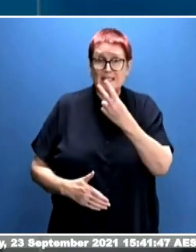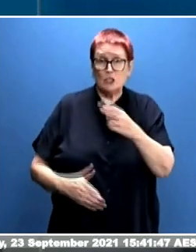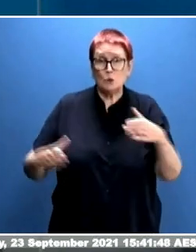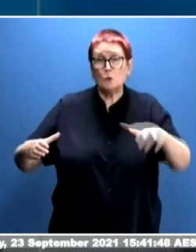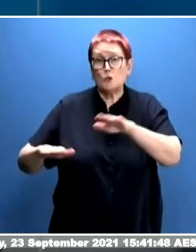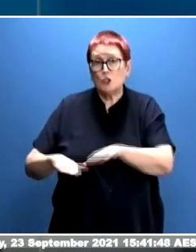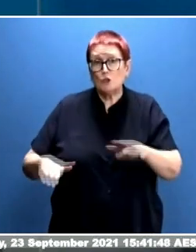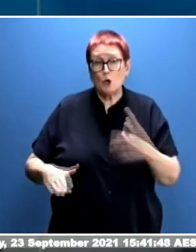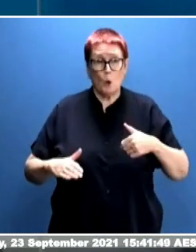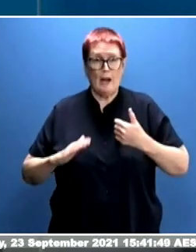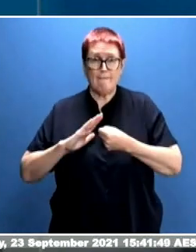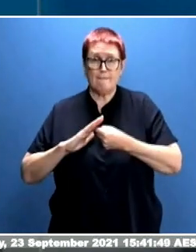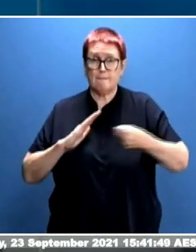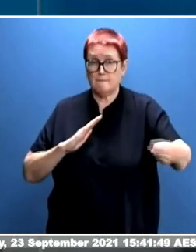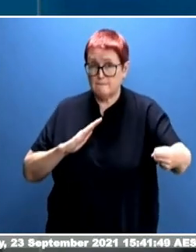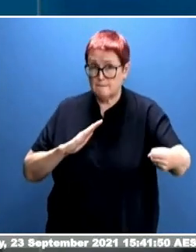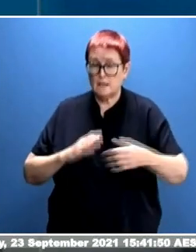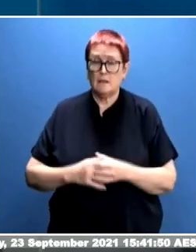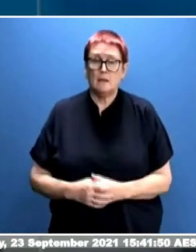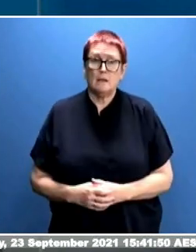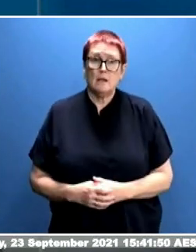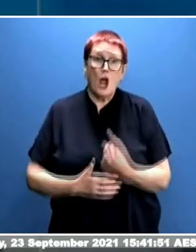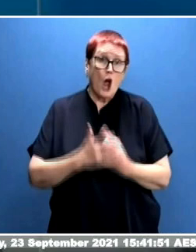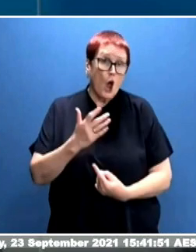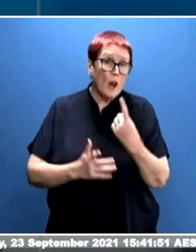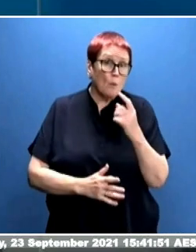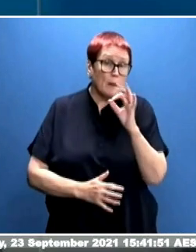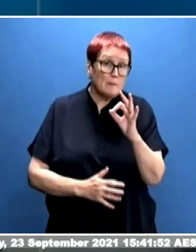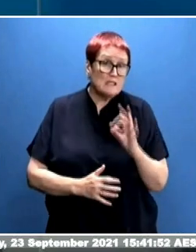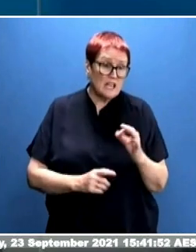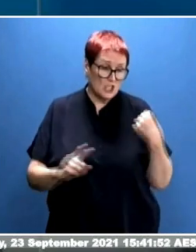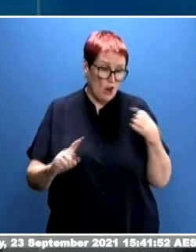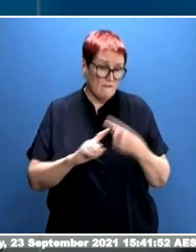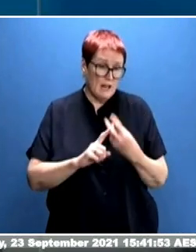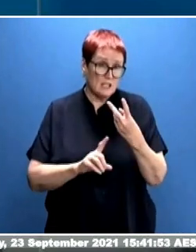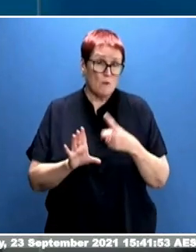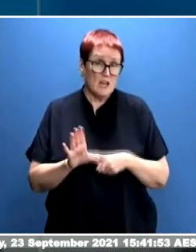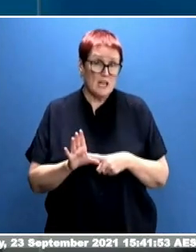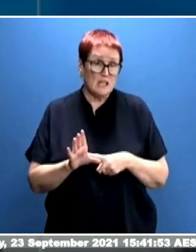out-of-home care, only 1 per cent over the last three years have gone to detention.